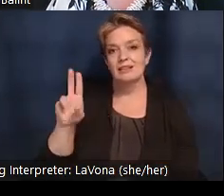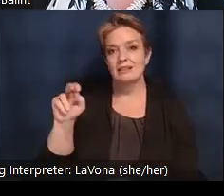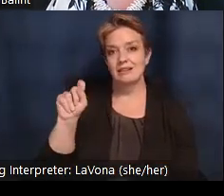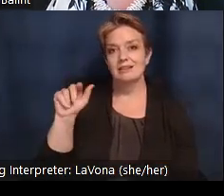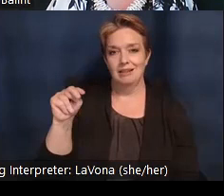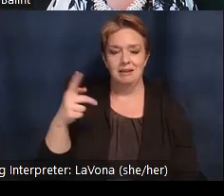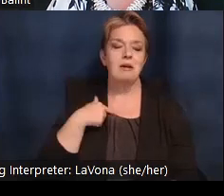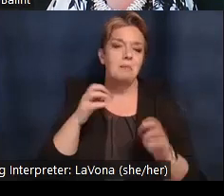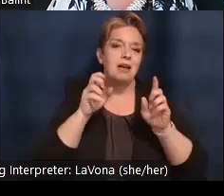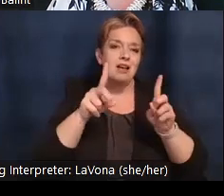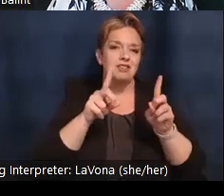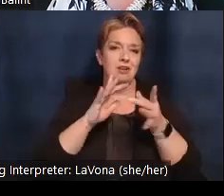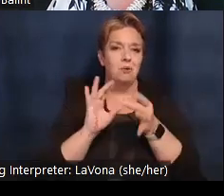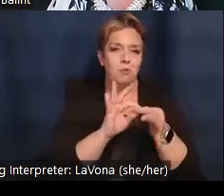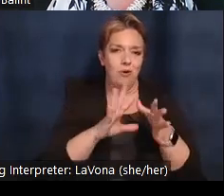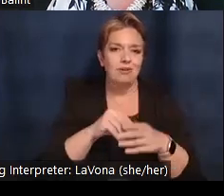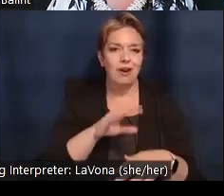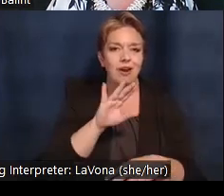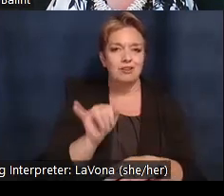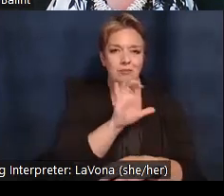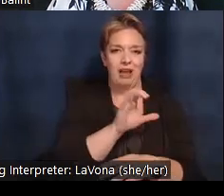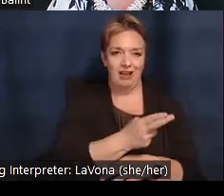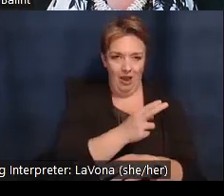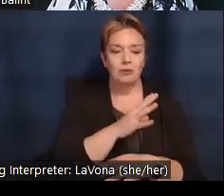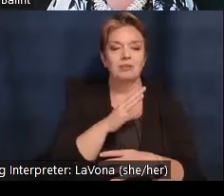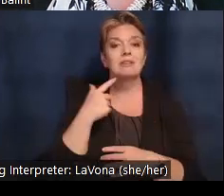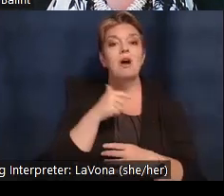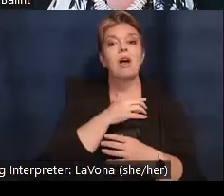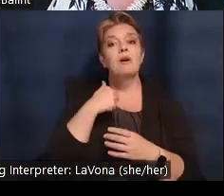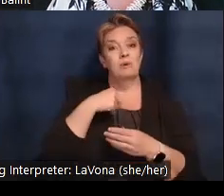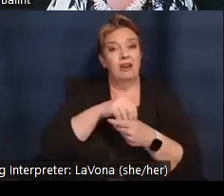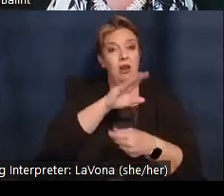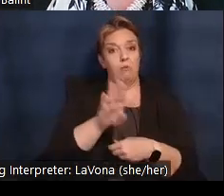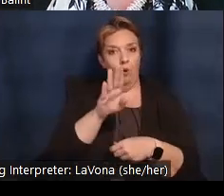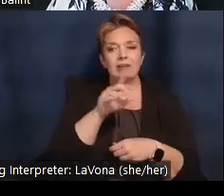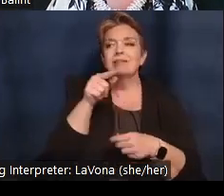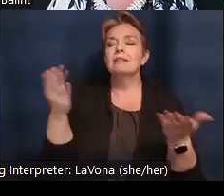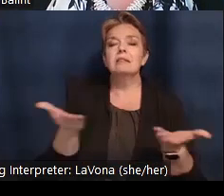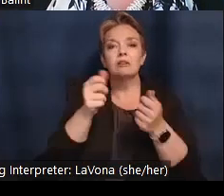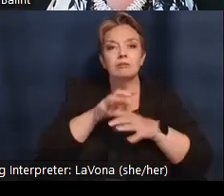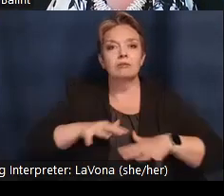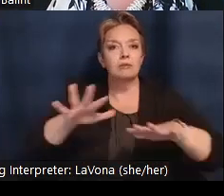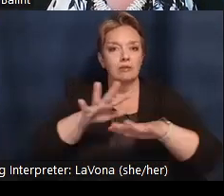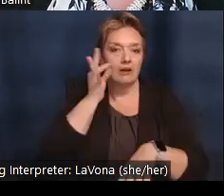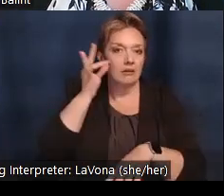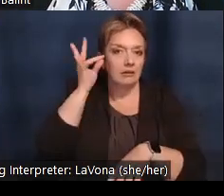which is located on the ancestral and unseated territory of the Shoshone, Bannock, and Northern Paiute people.